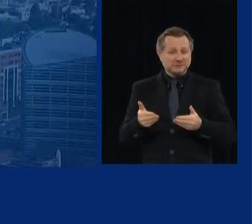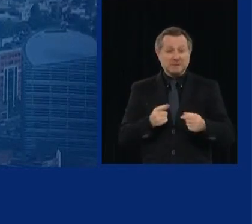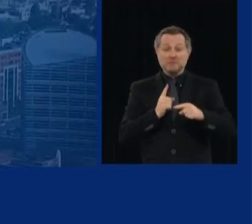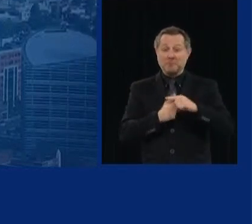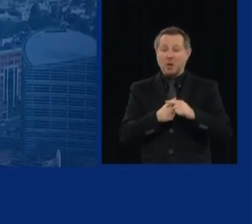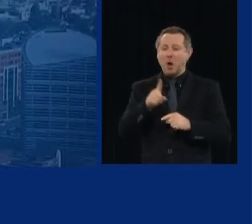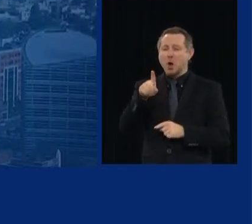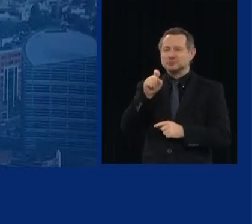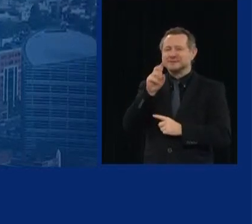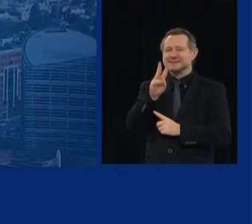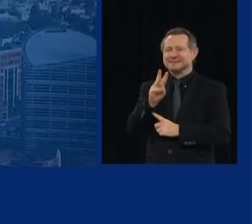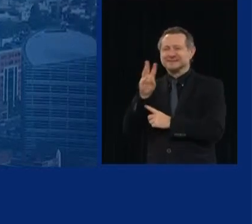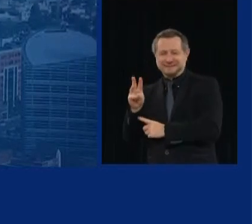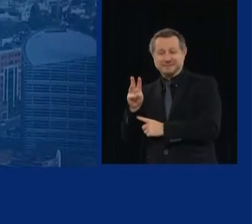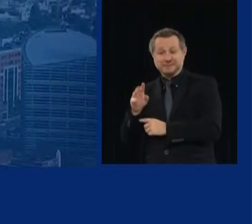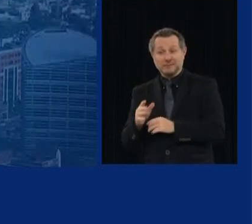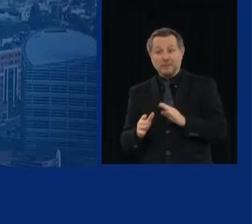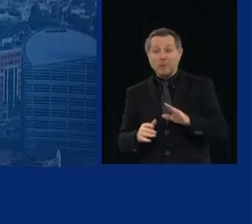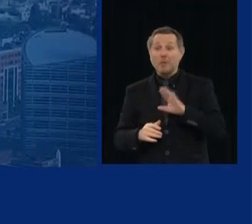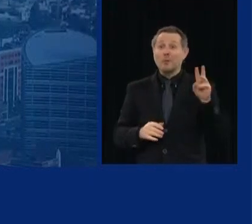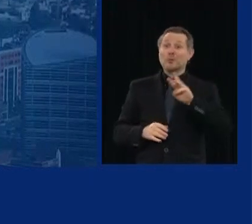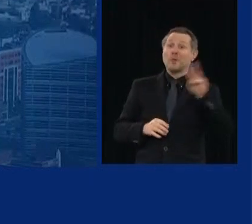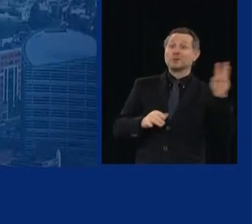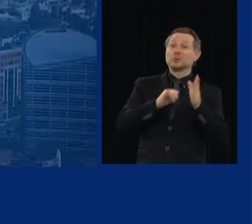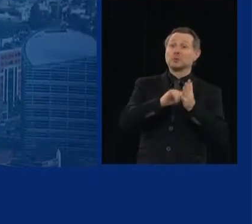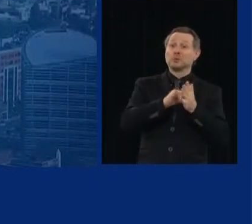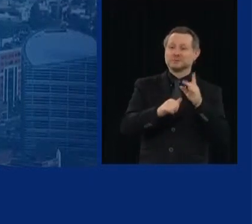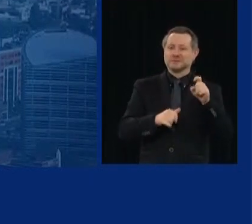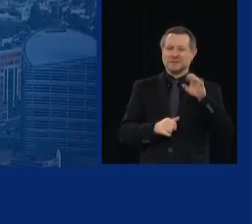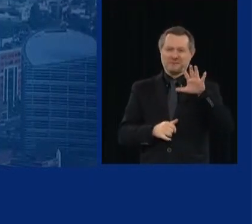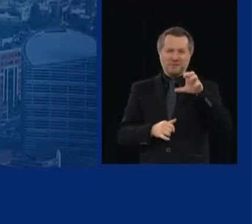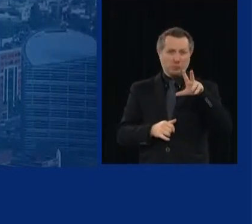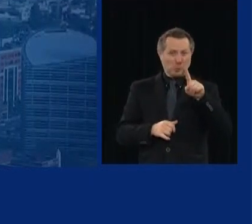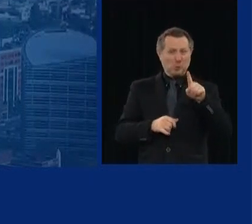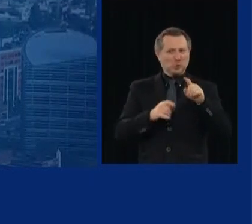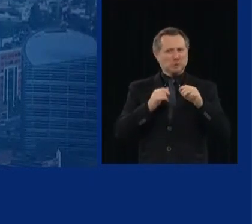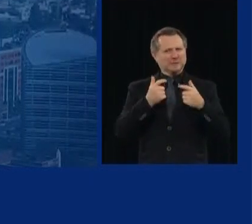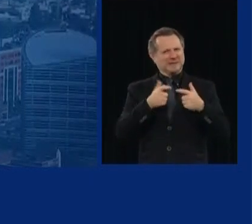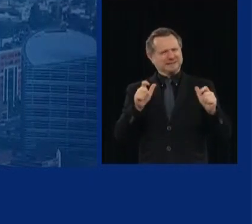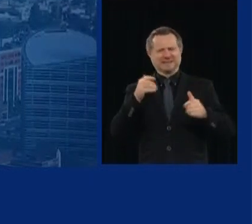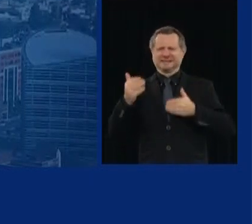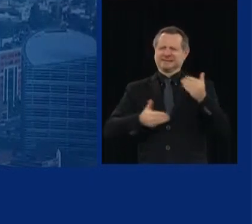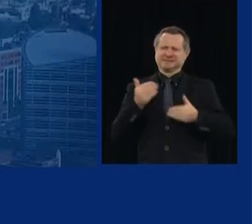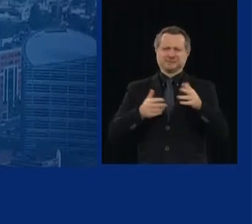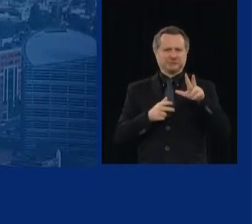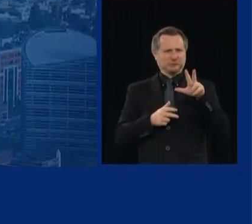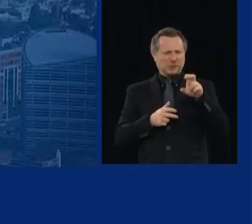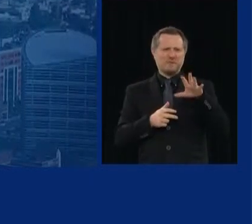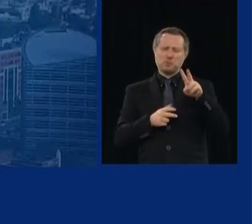383 TRACERS. WE NEED AN ADDITIONAL 166 IDENTIFIED, WESTERN NEW YORK WE